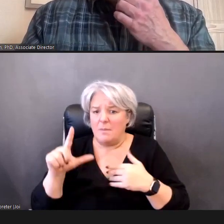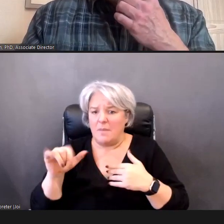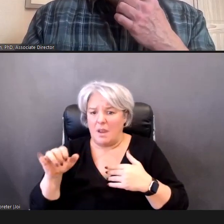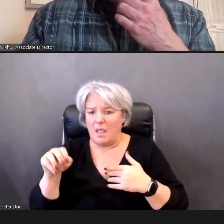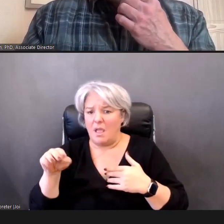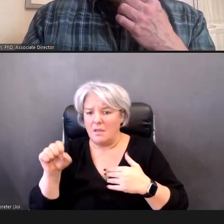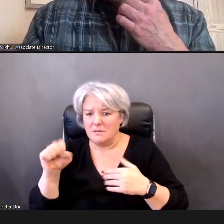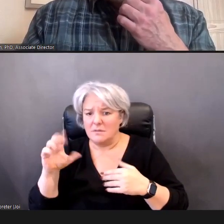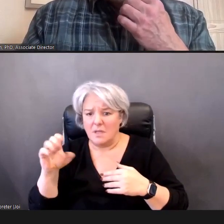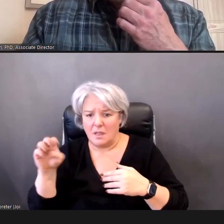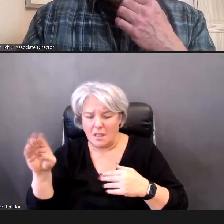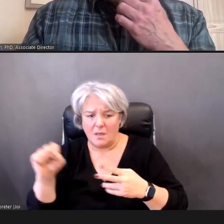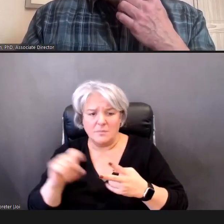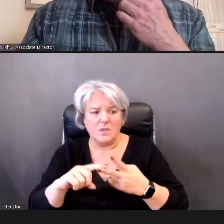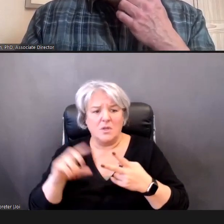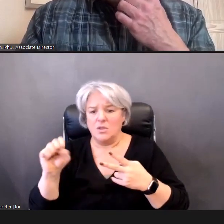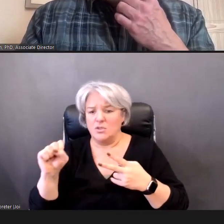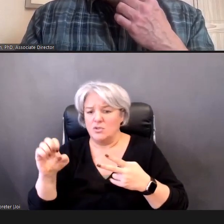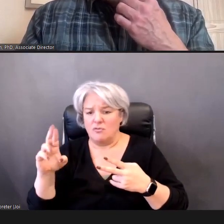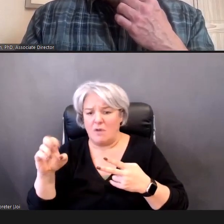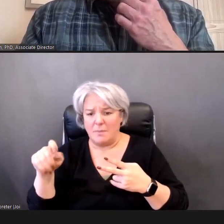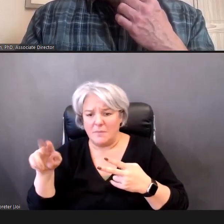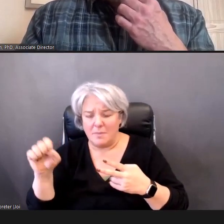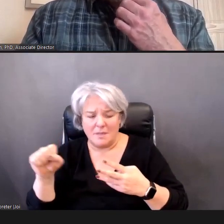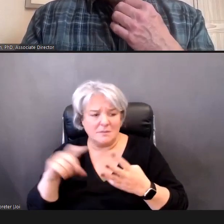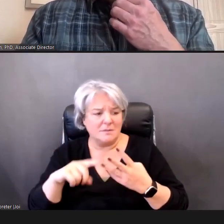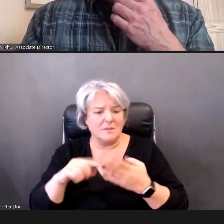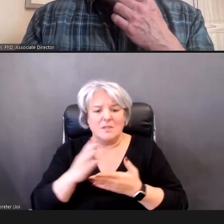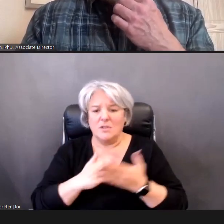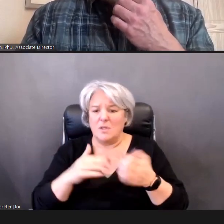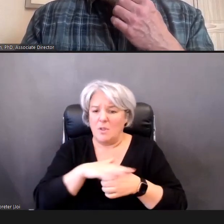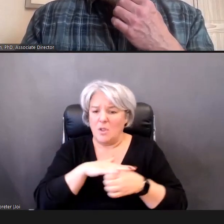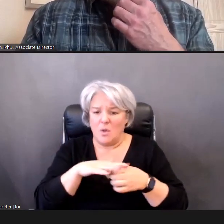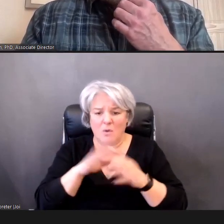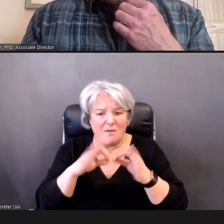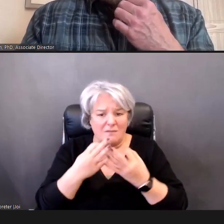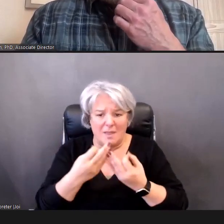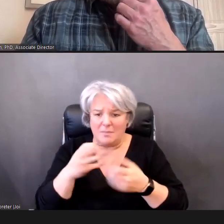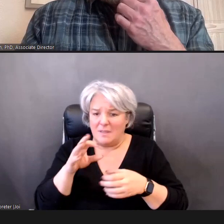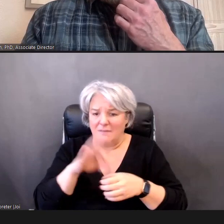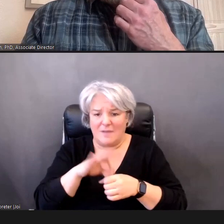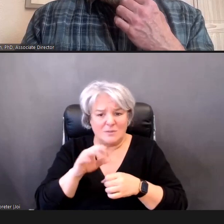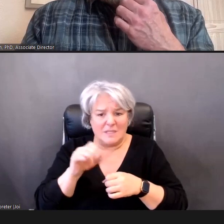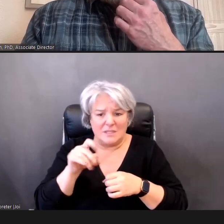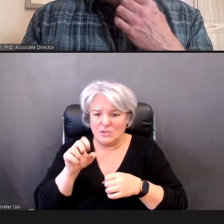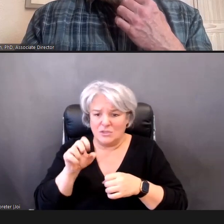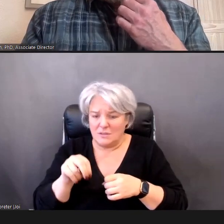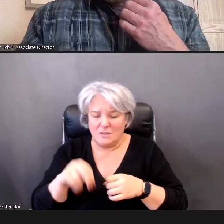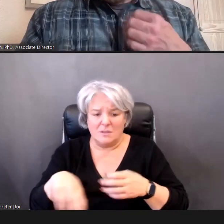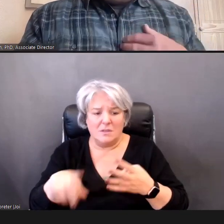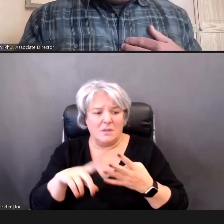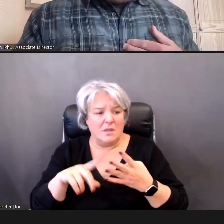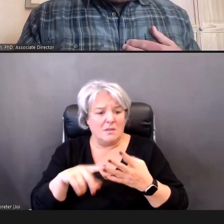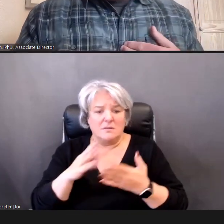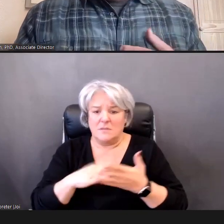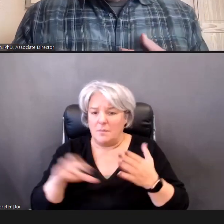Optimus we've had some local family foundations um we've had uh some